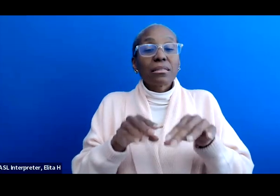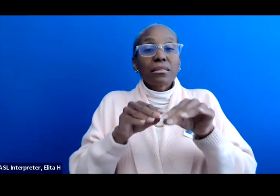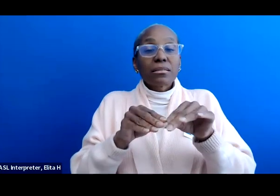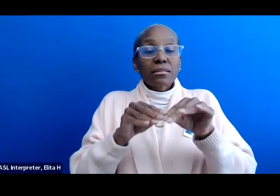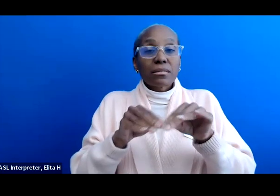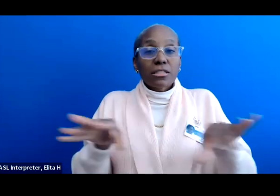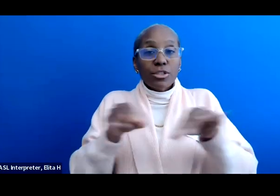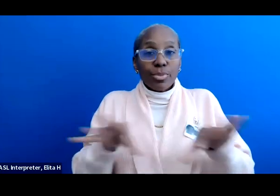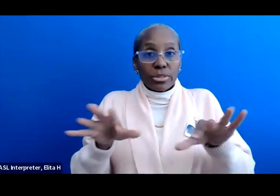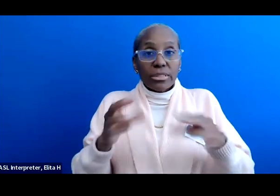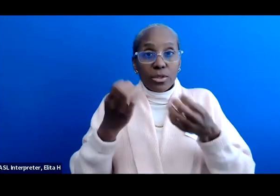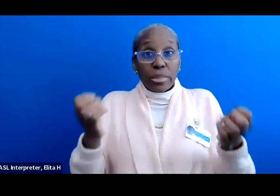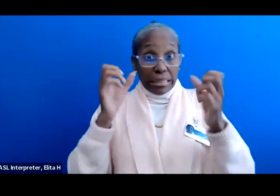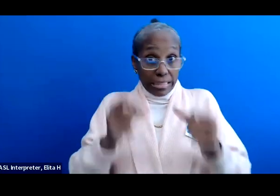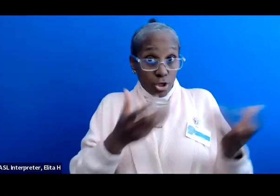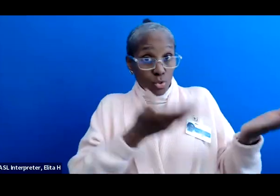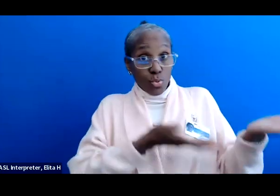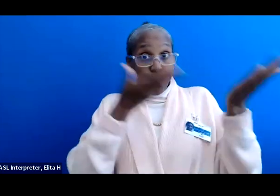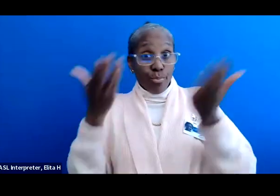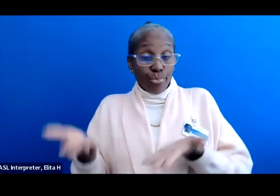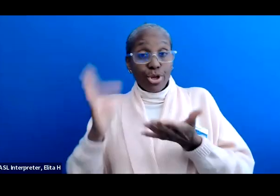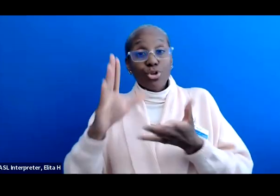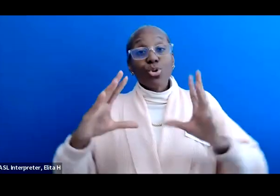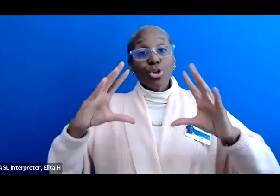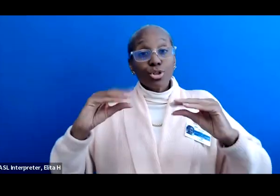Will you be able to take your seat cushion to sit into the